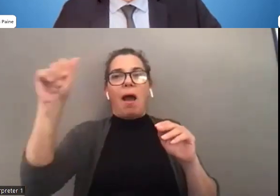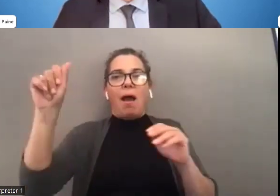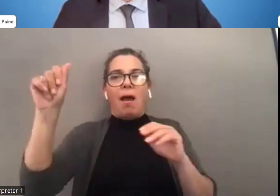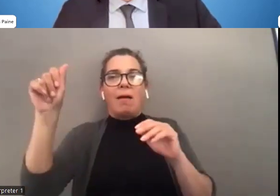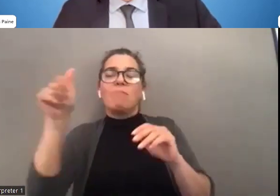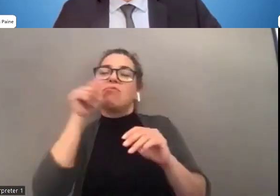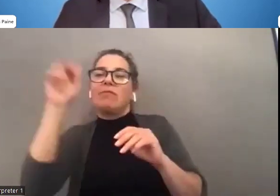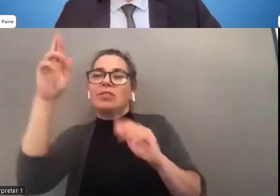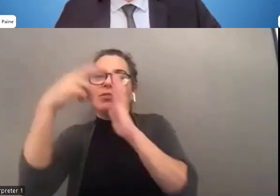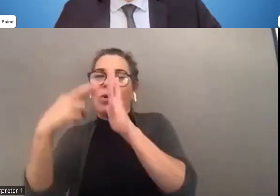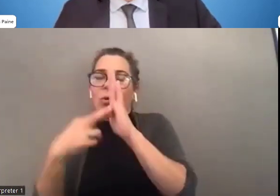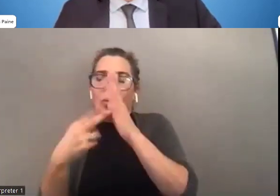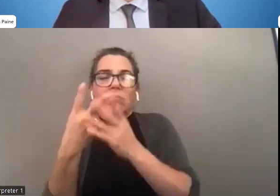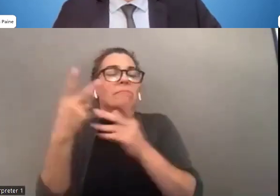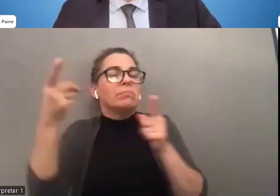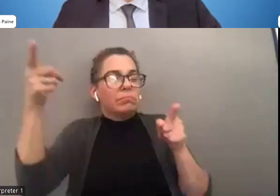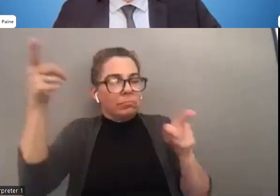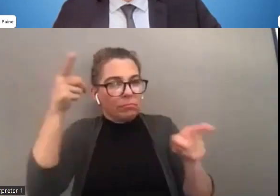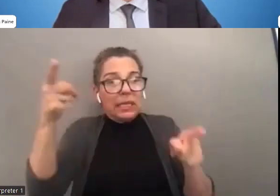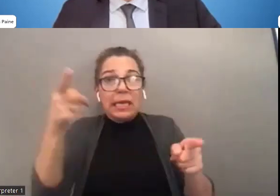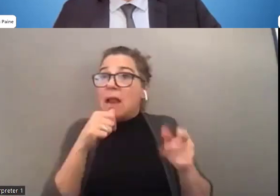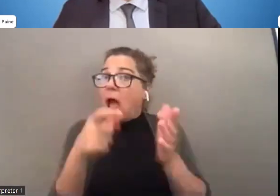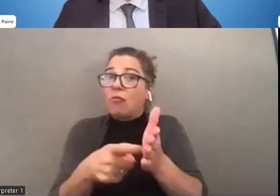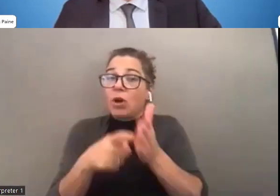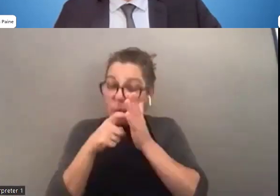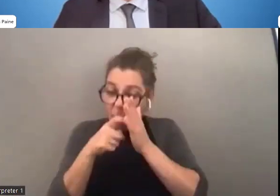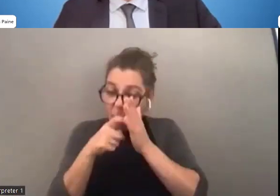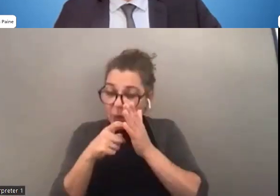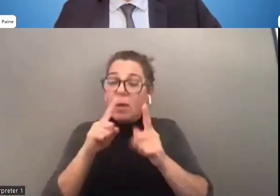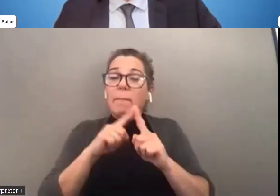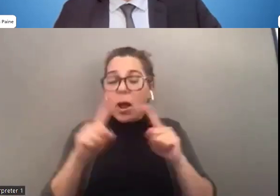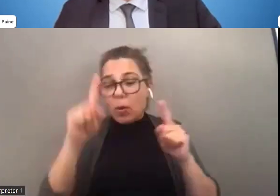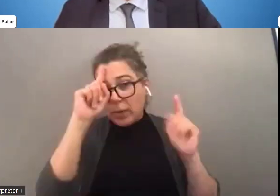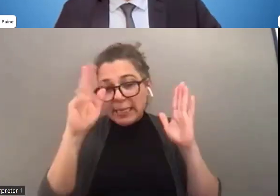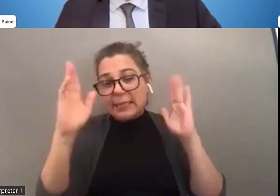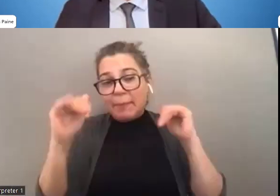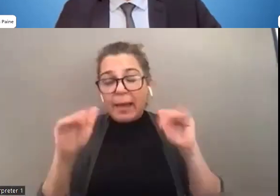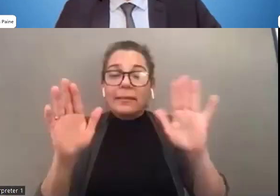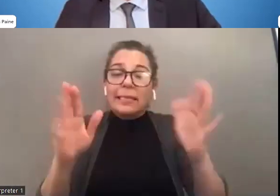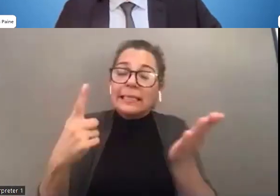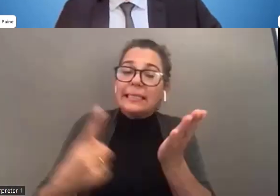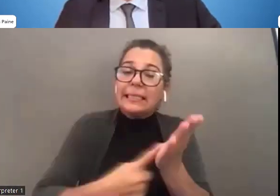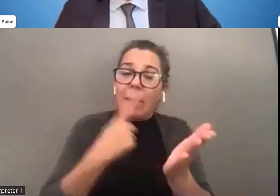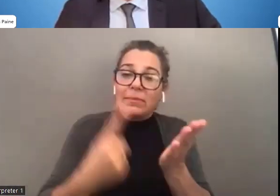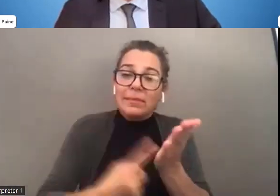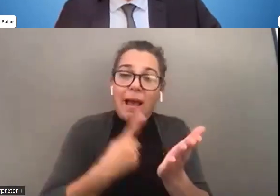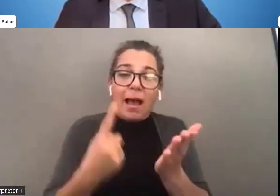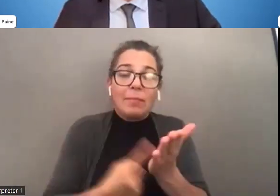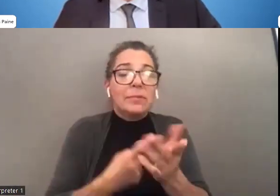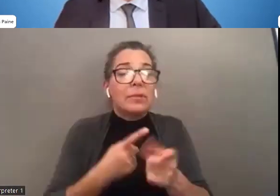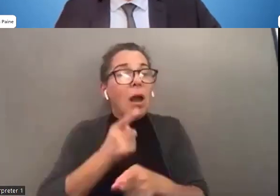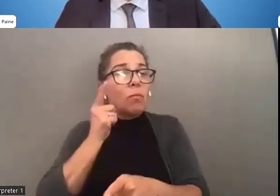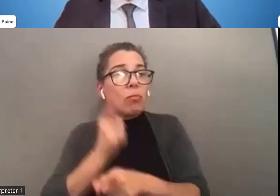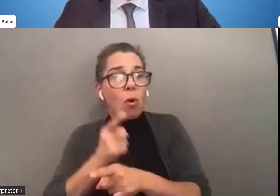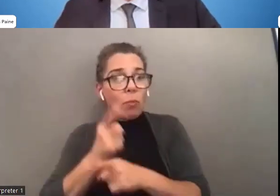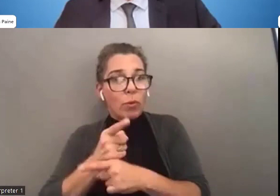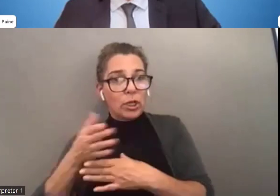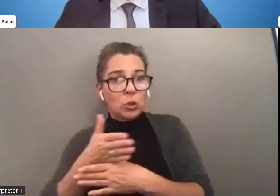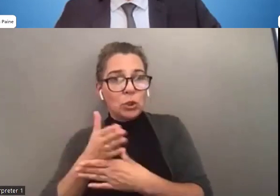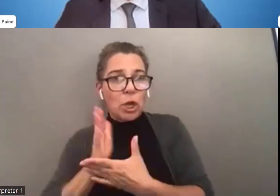and we do acknowledge that there may be some cases where it may be appropriate to share certain kinds of information